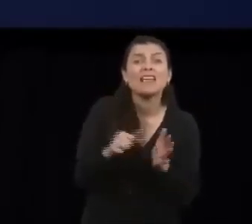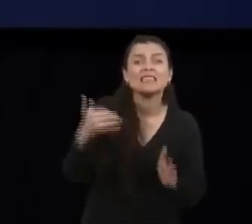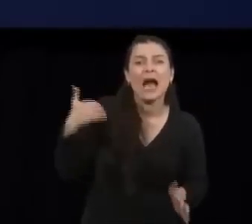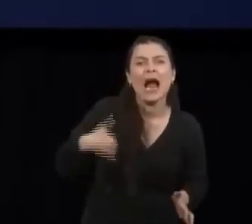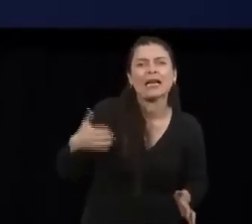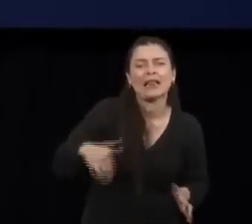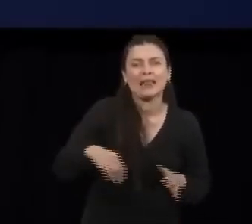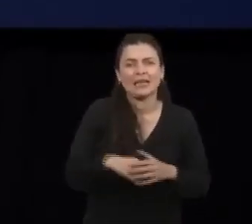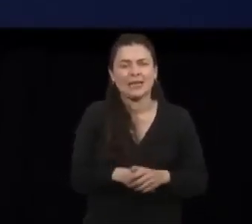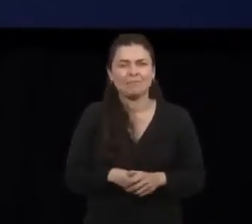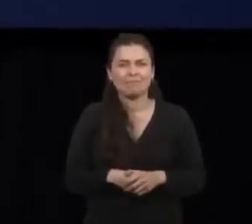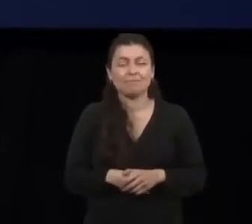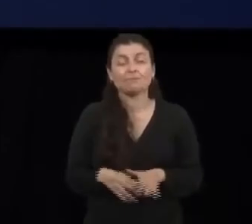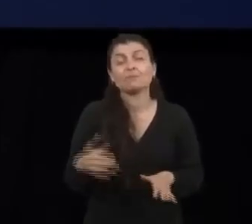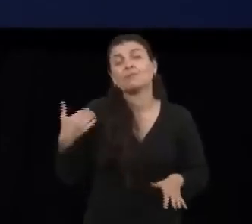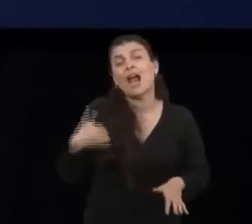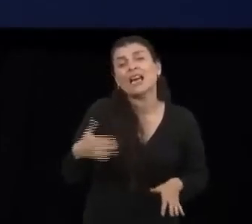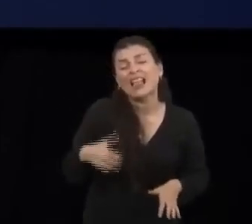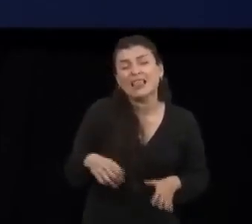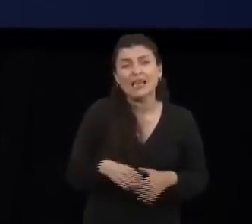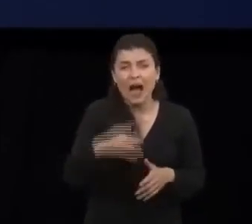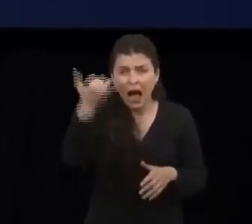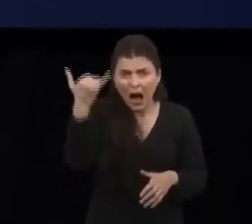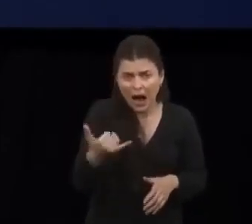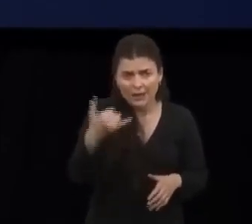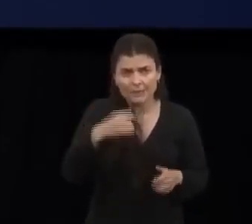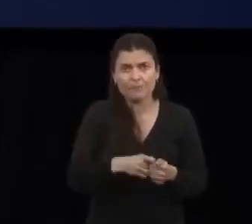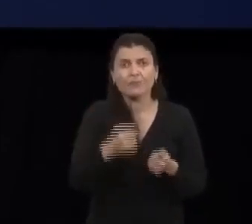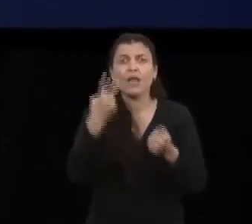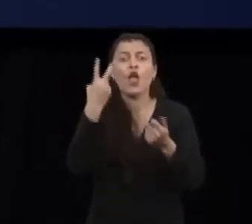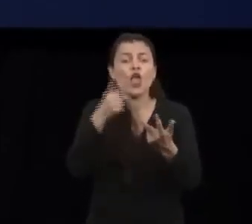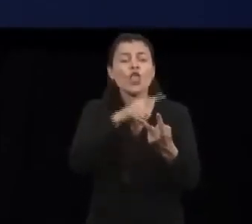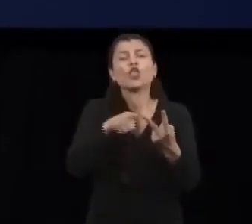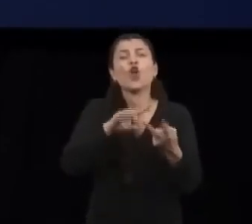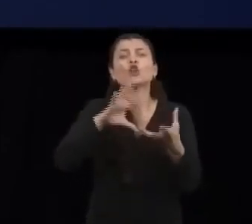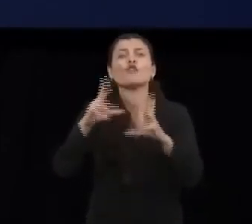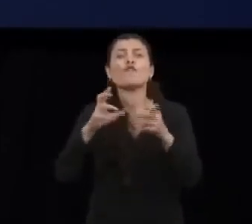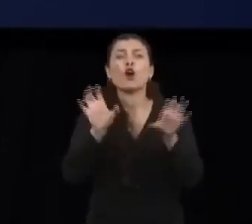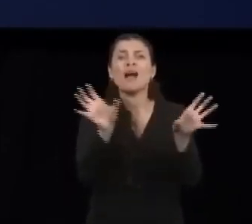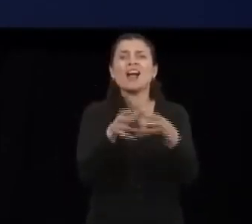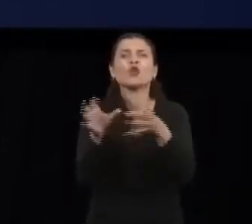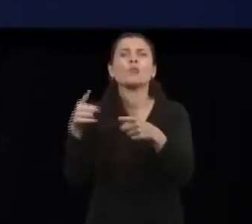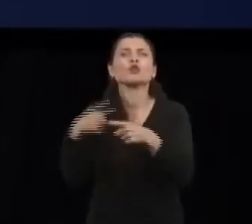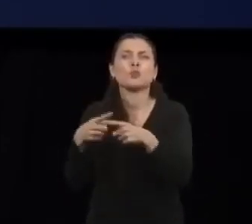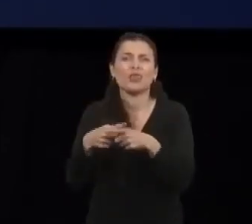and which has two types of politicians.